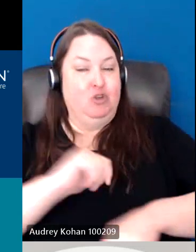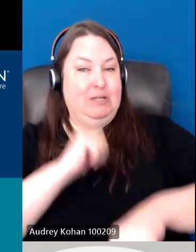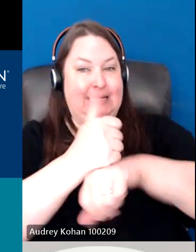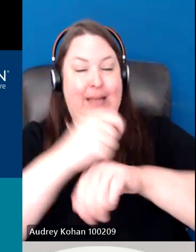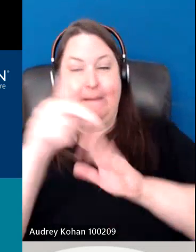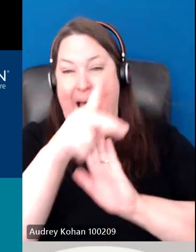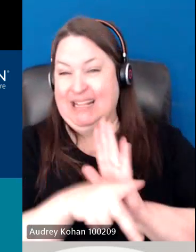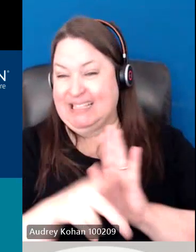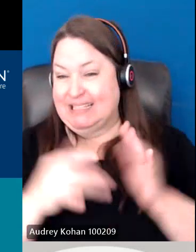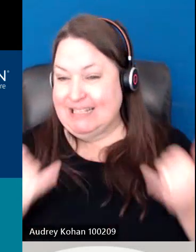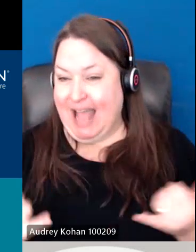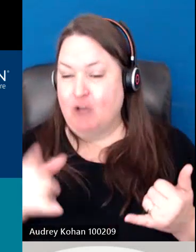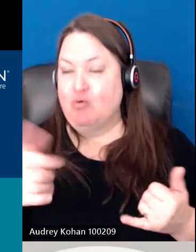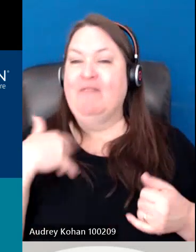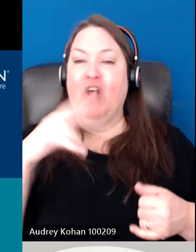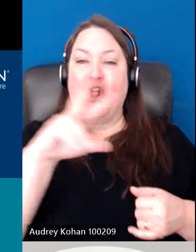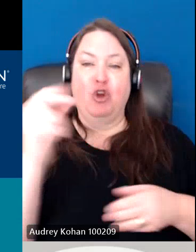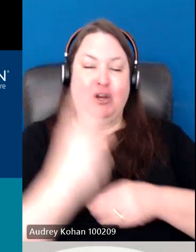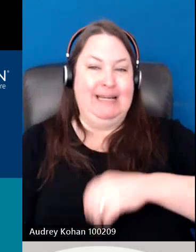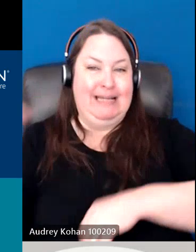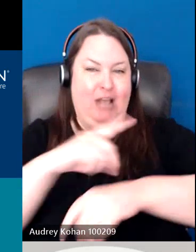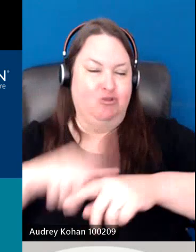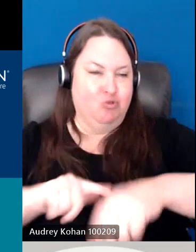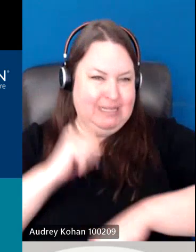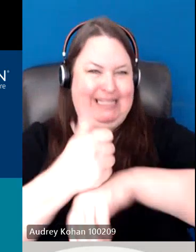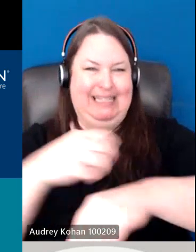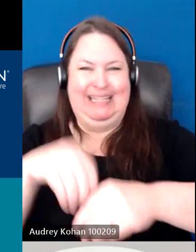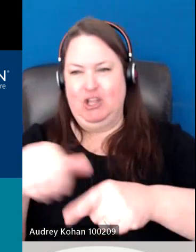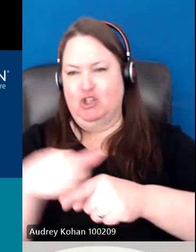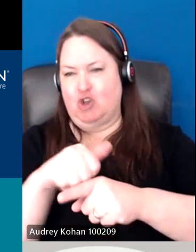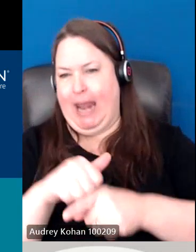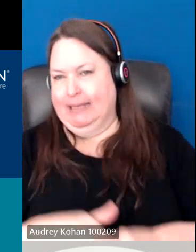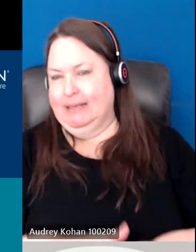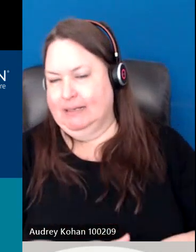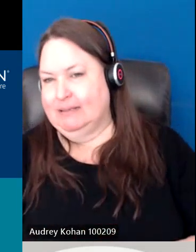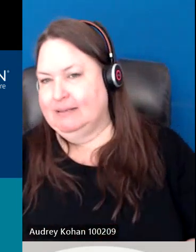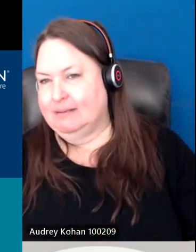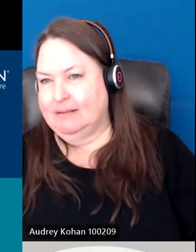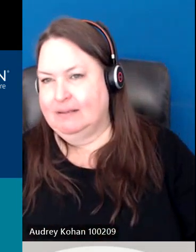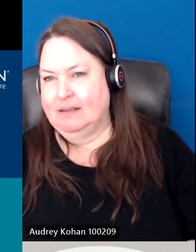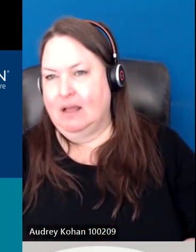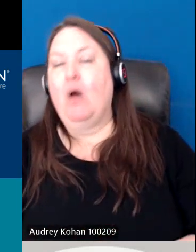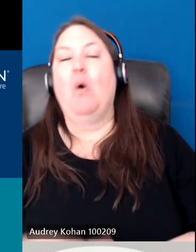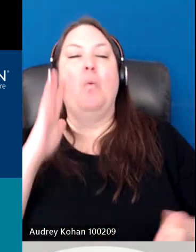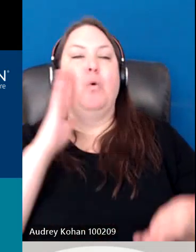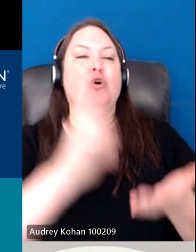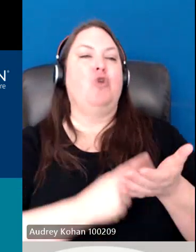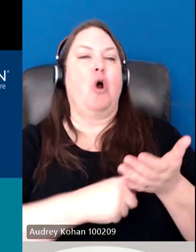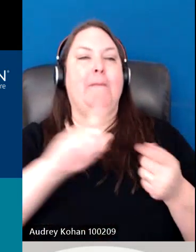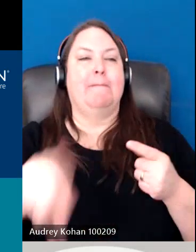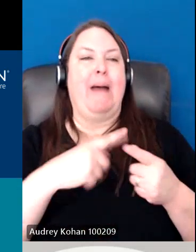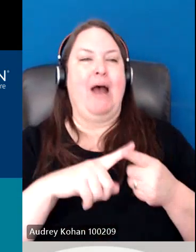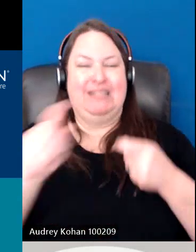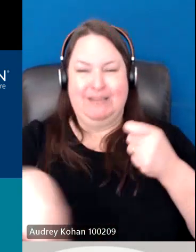now you have 30 days to implement them and do the training so uh we'll talk about specifically deep